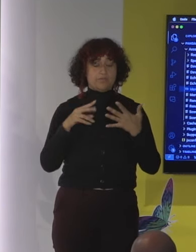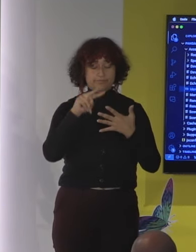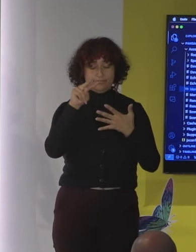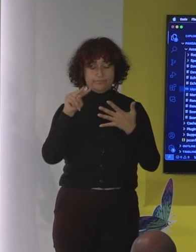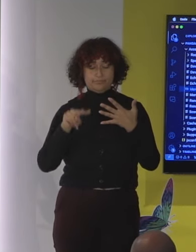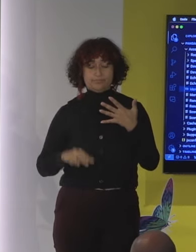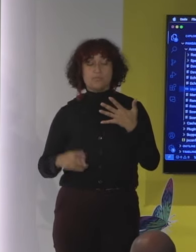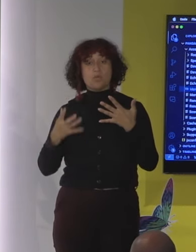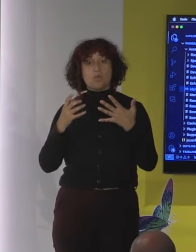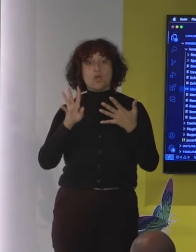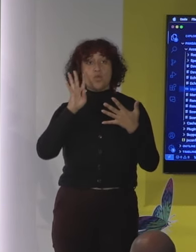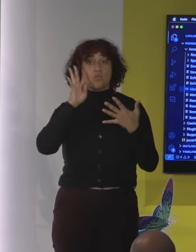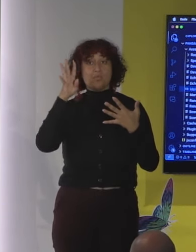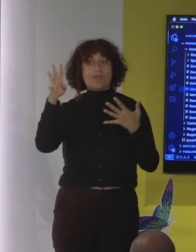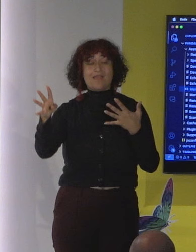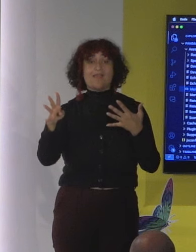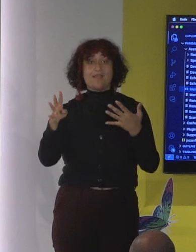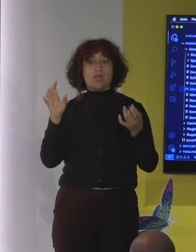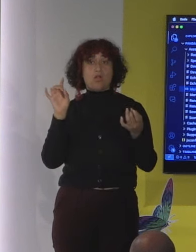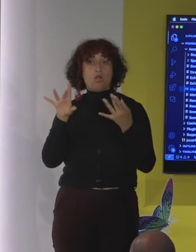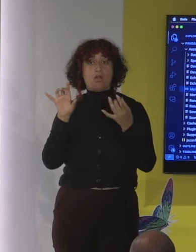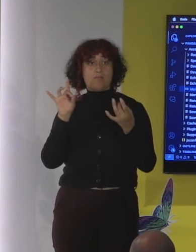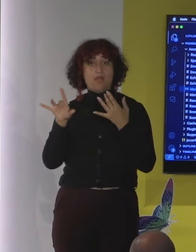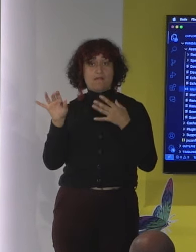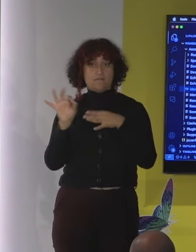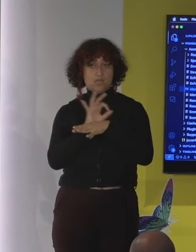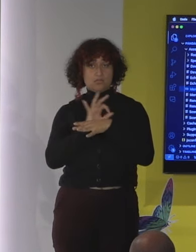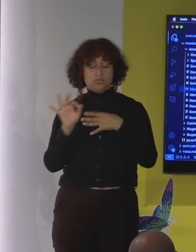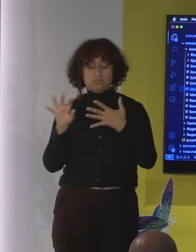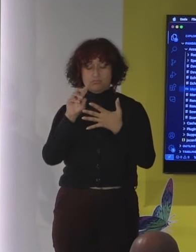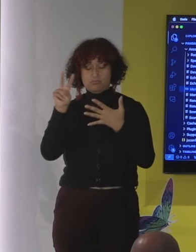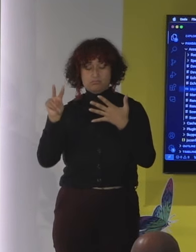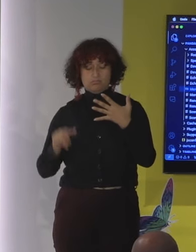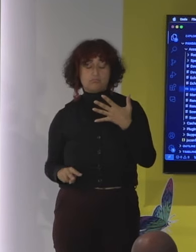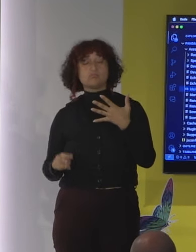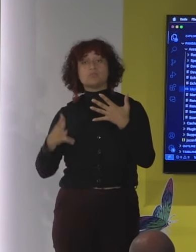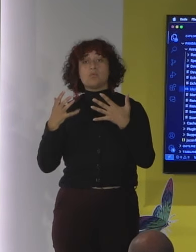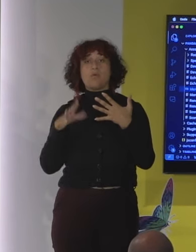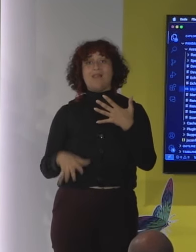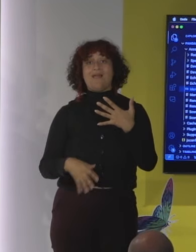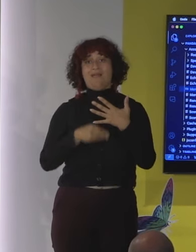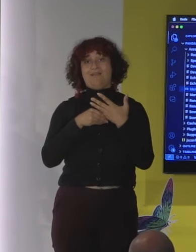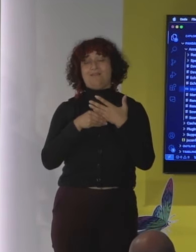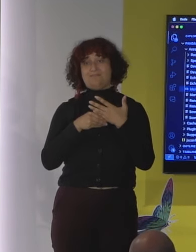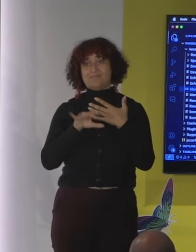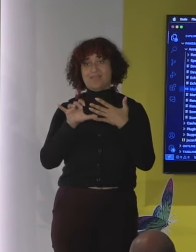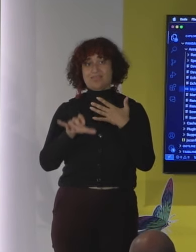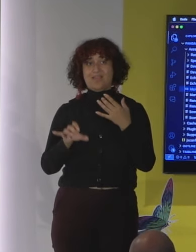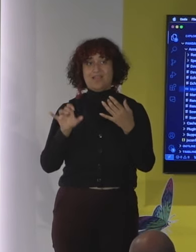We want to create a callback function. And then, we wanna add that callback function